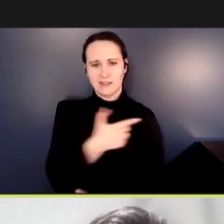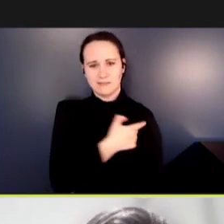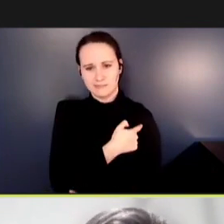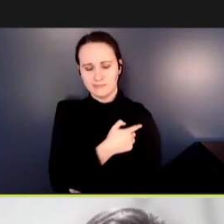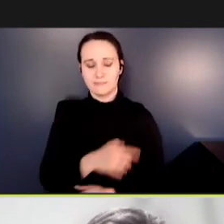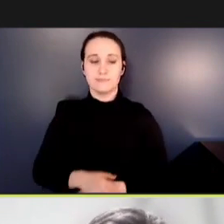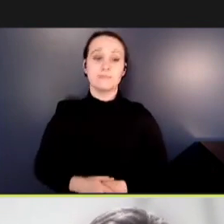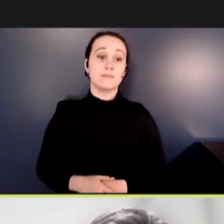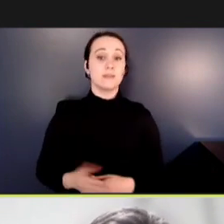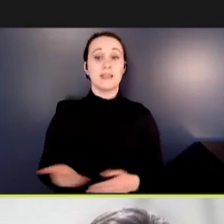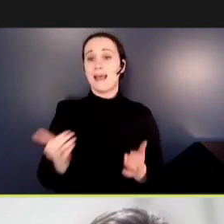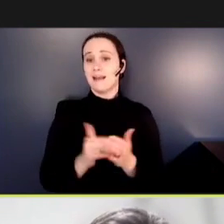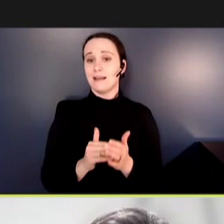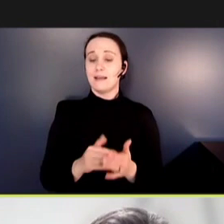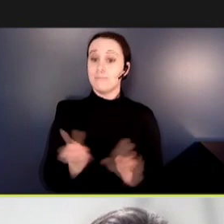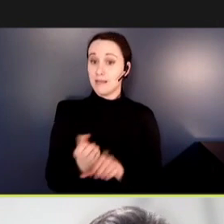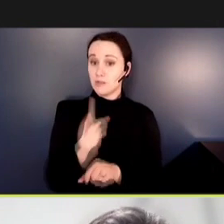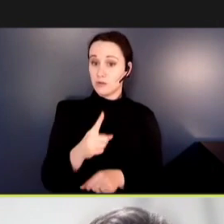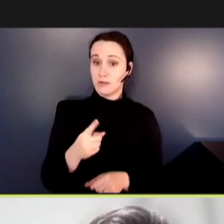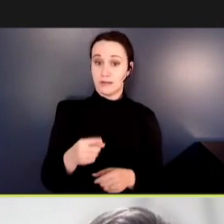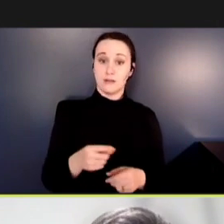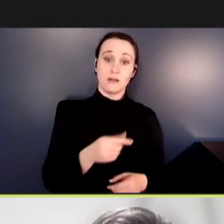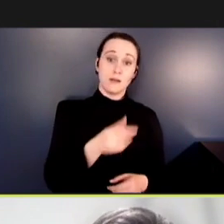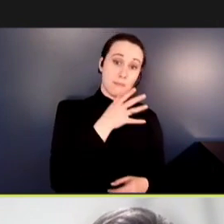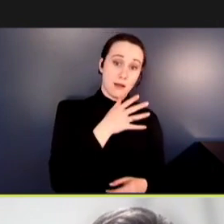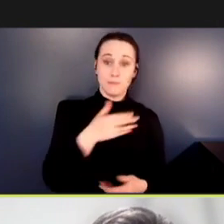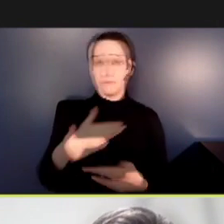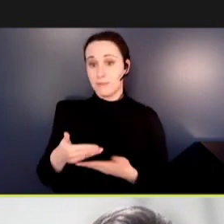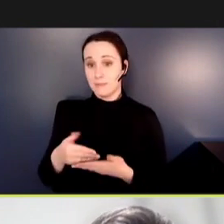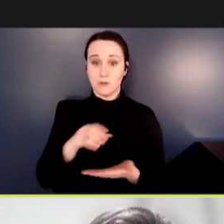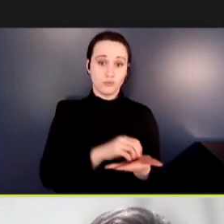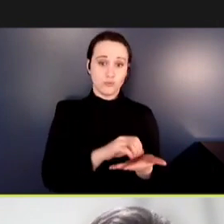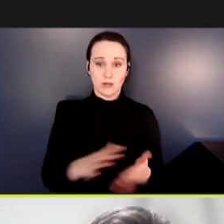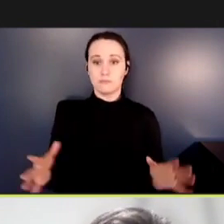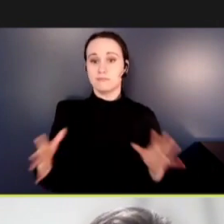all the communication that's important and risk management as well to try to improve